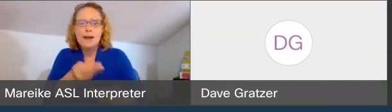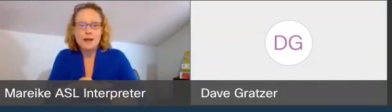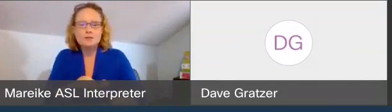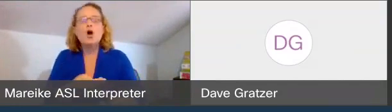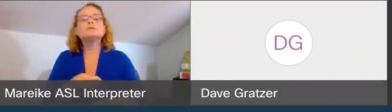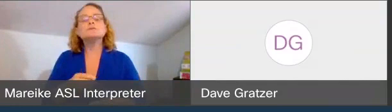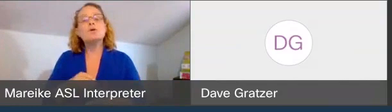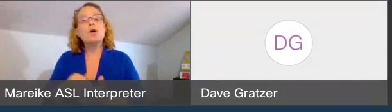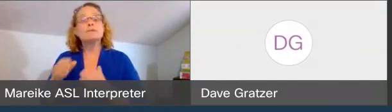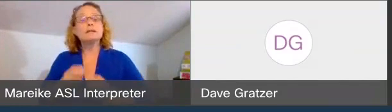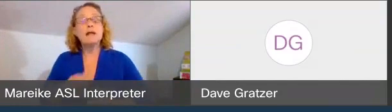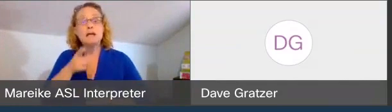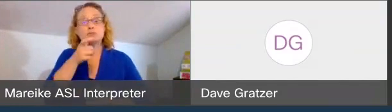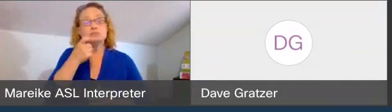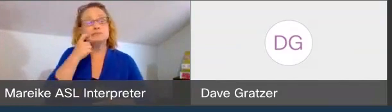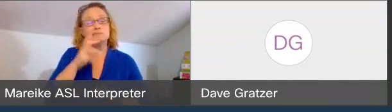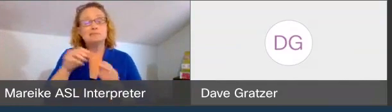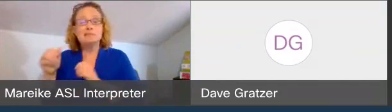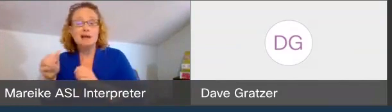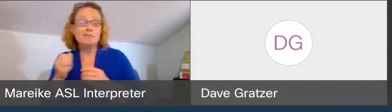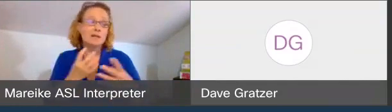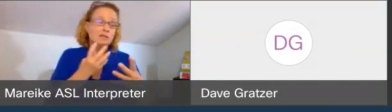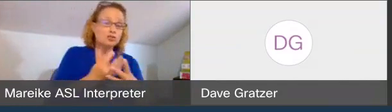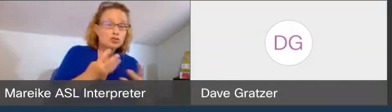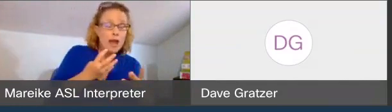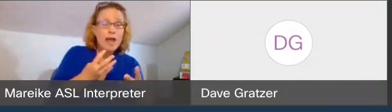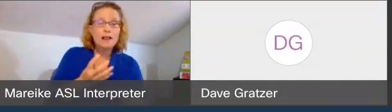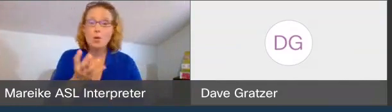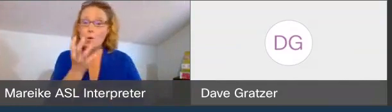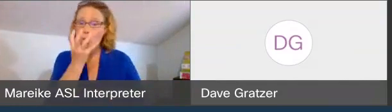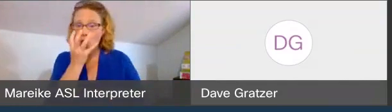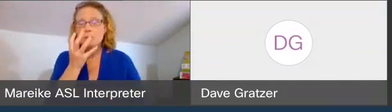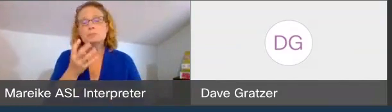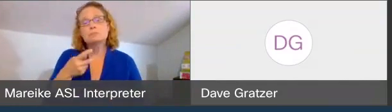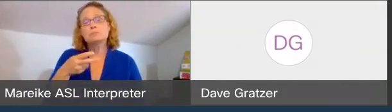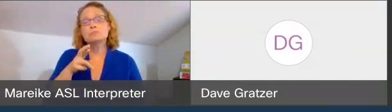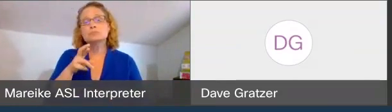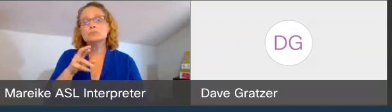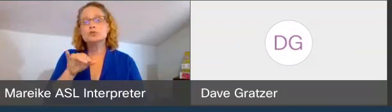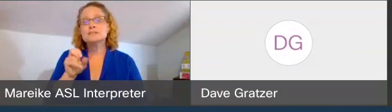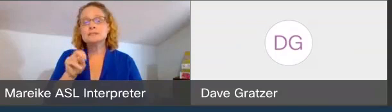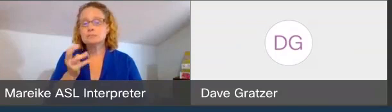were coming out of jail or prison who may have been in for a long time, and we will pick them up